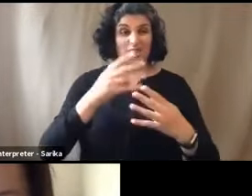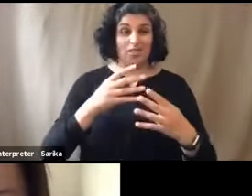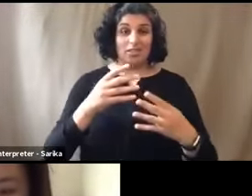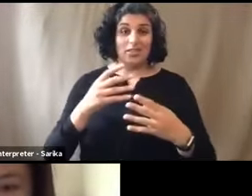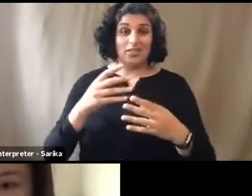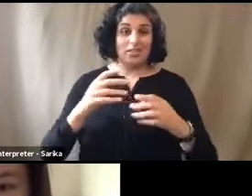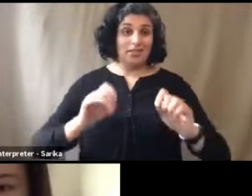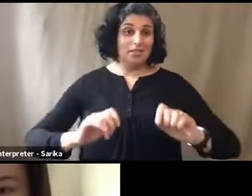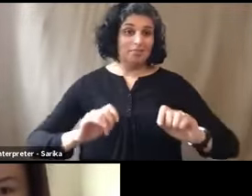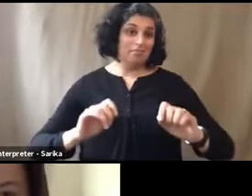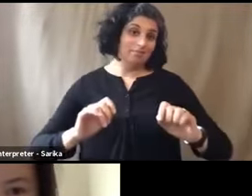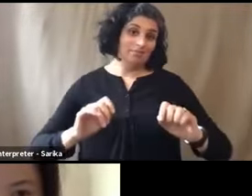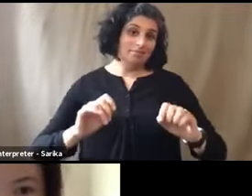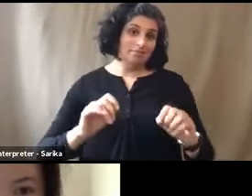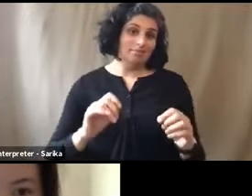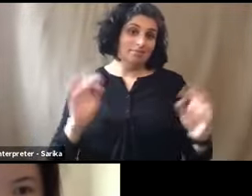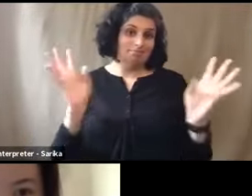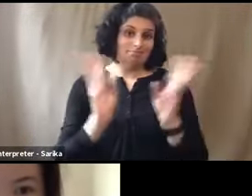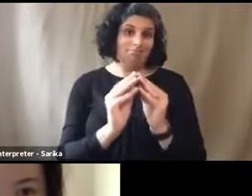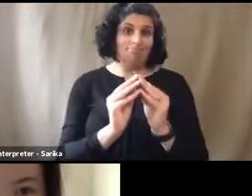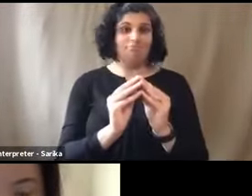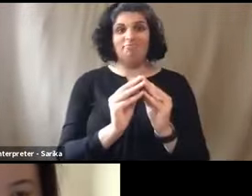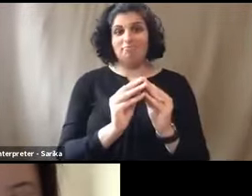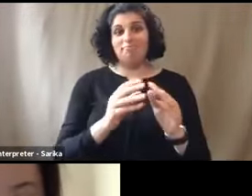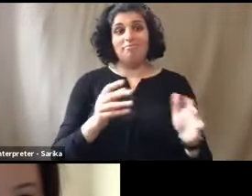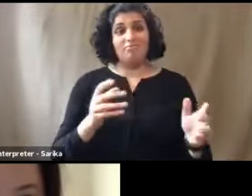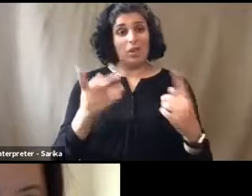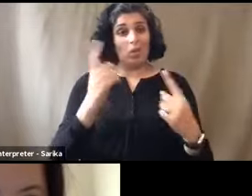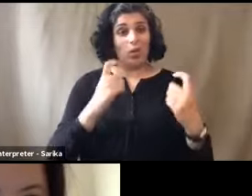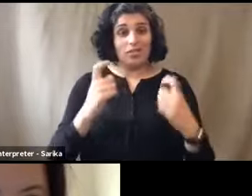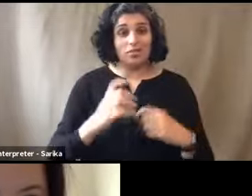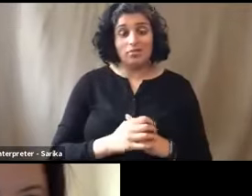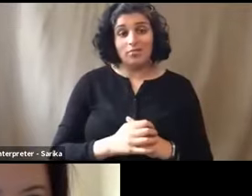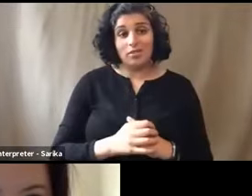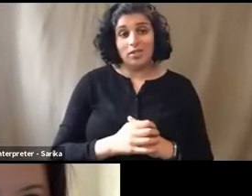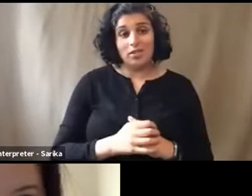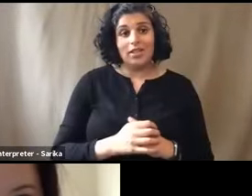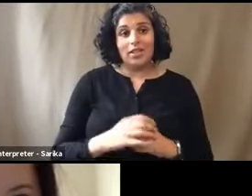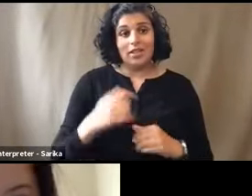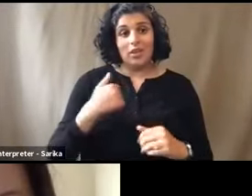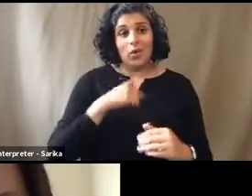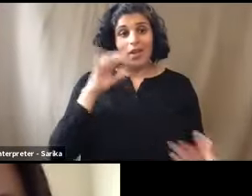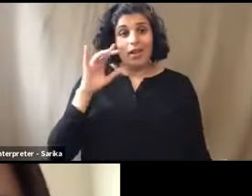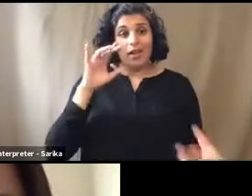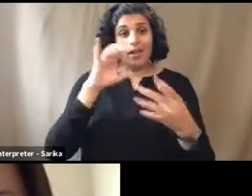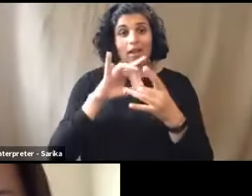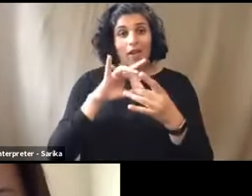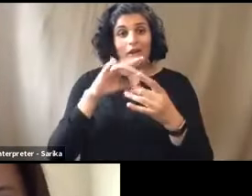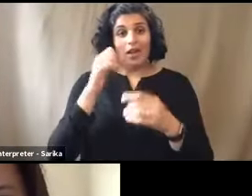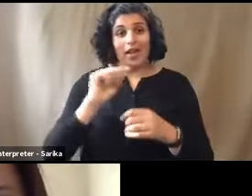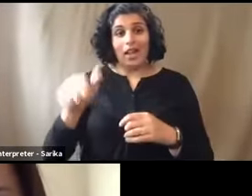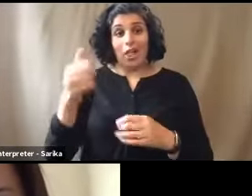at the beginning of the presentation and we can connect you with any other resources.